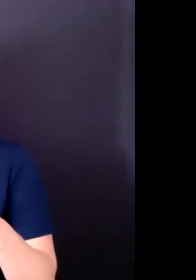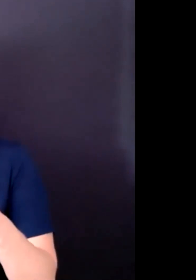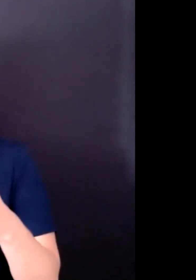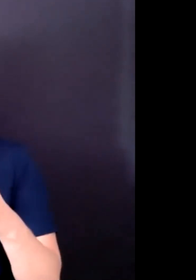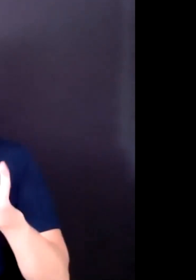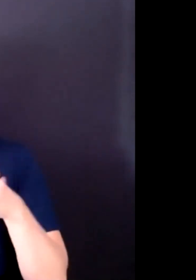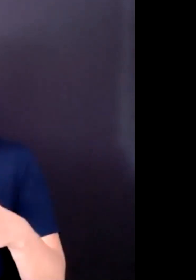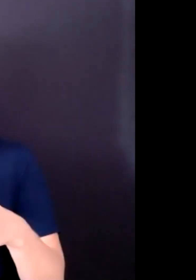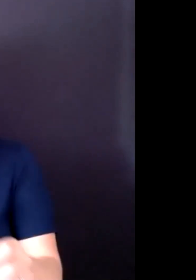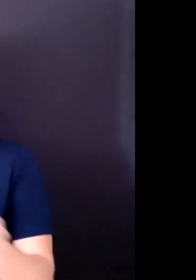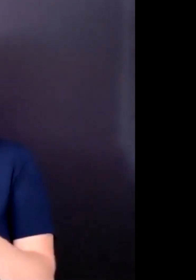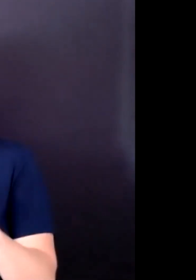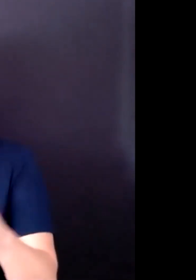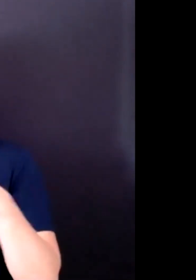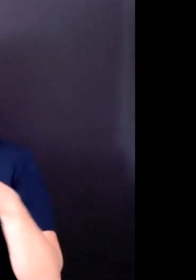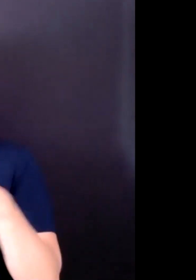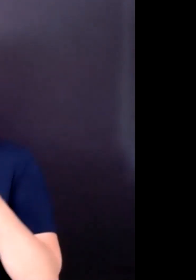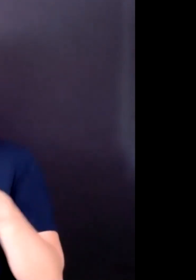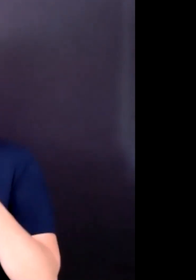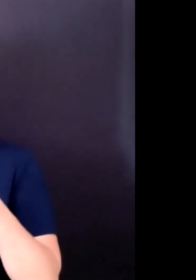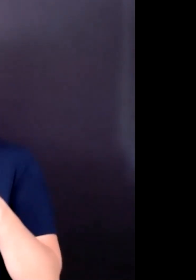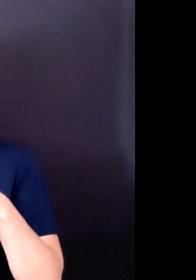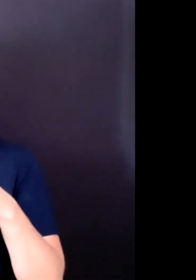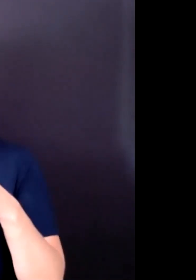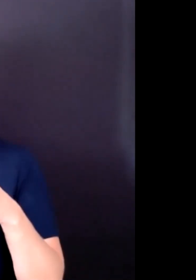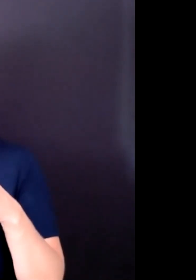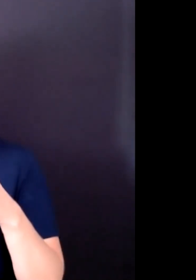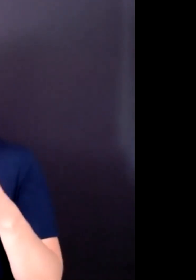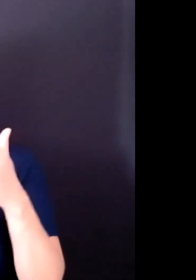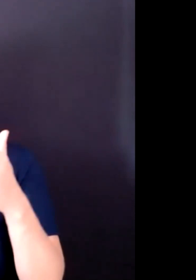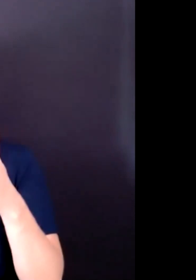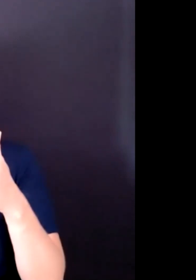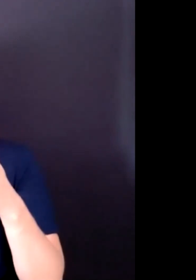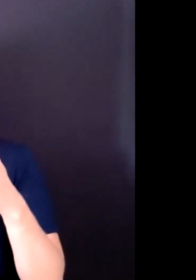group is part of -- you know, it is really showing that that's true.